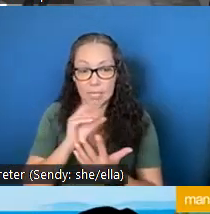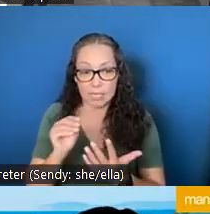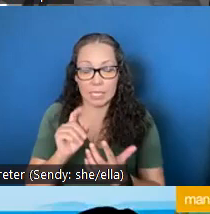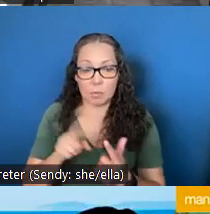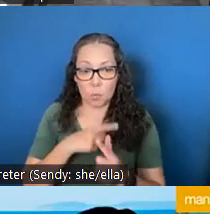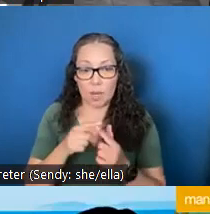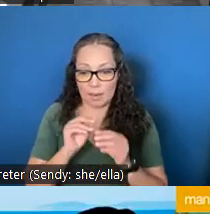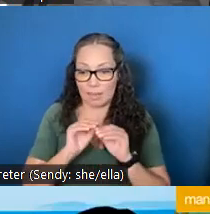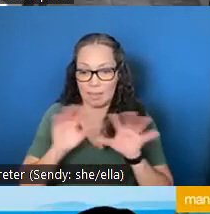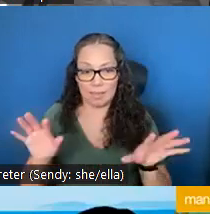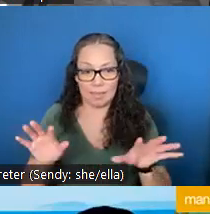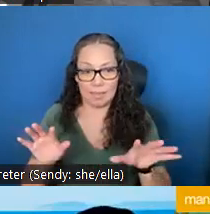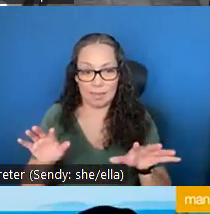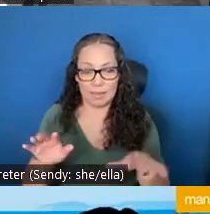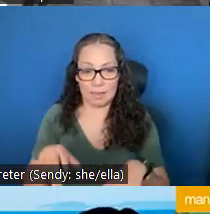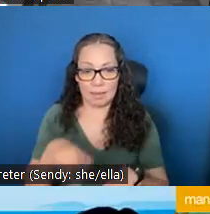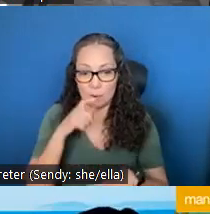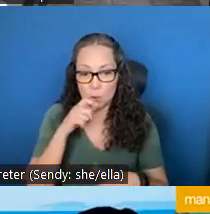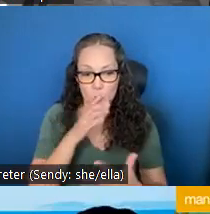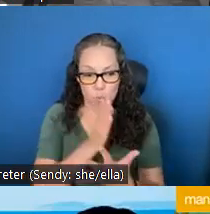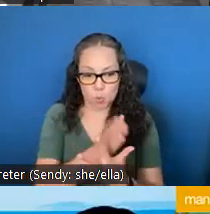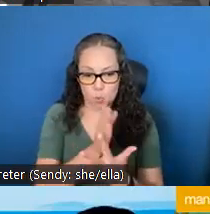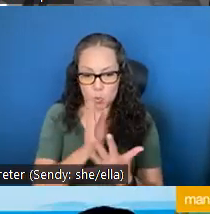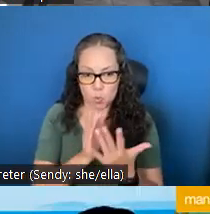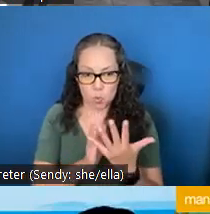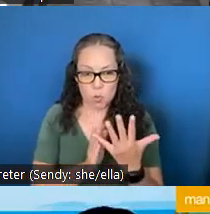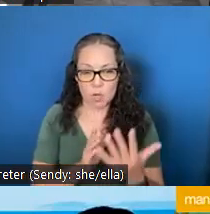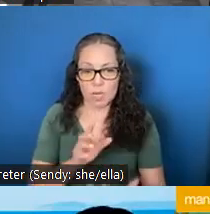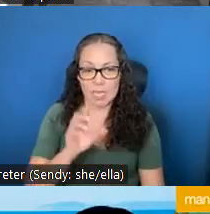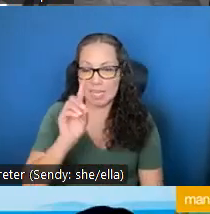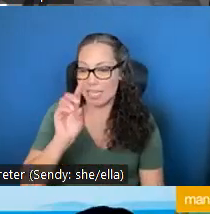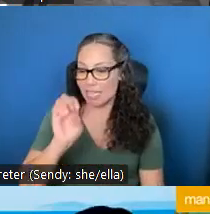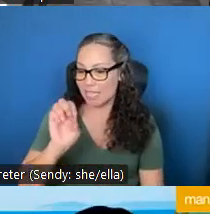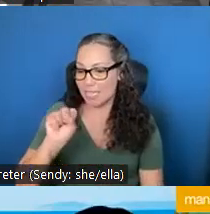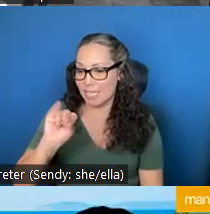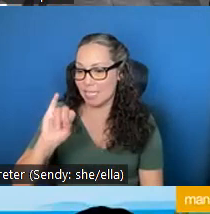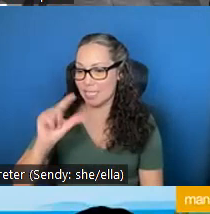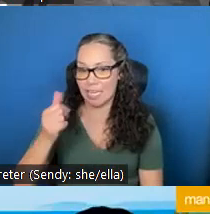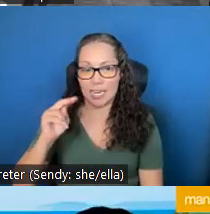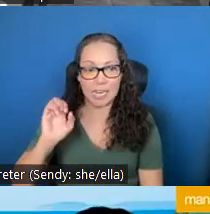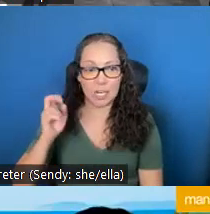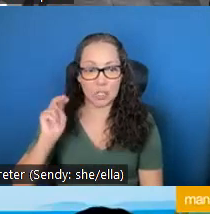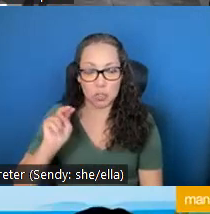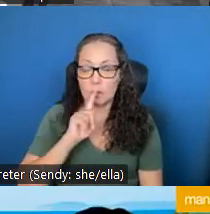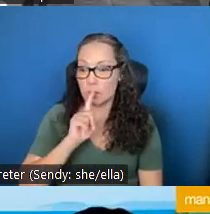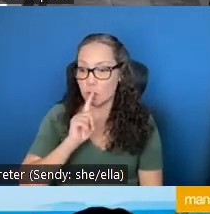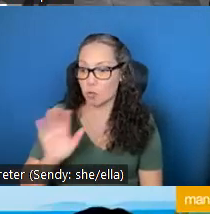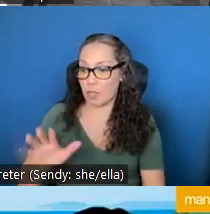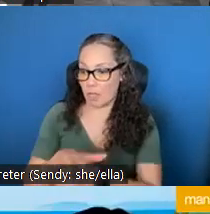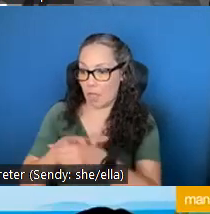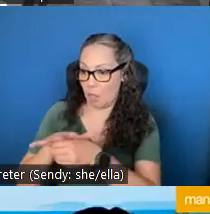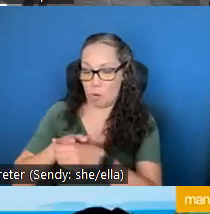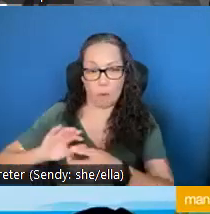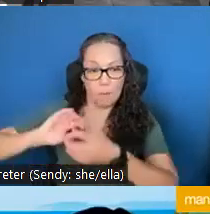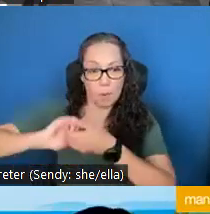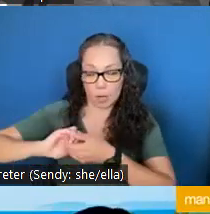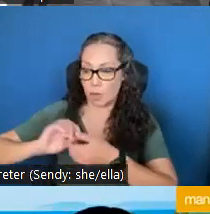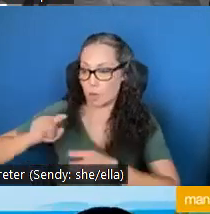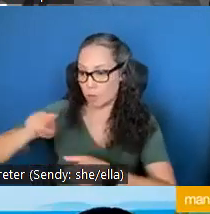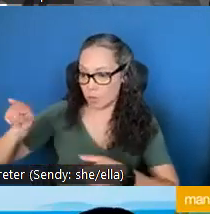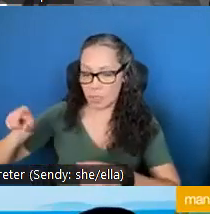criteria as it as it gets redesigned and ensuring that local Partners uh can can provide input into